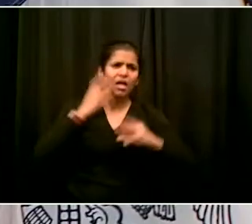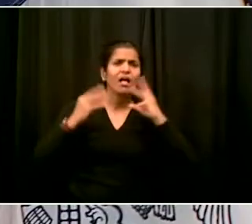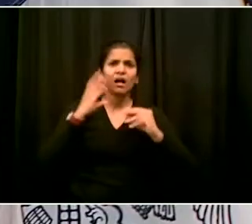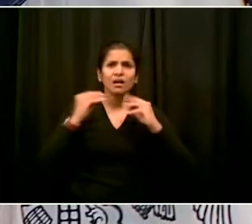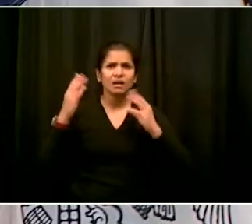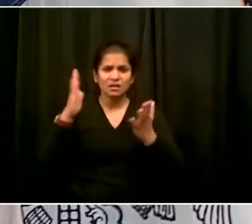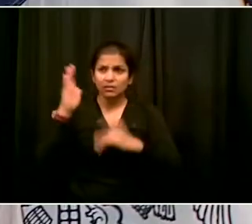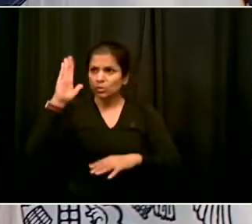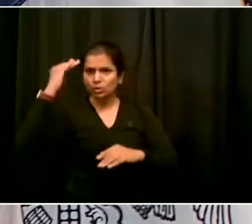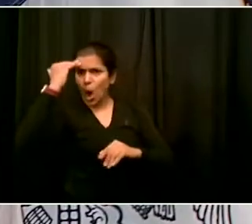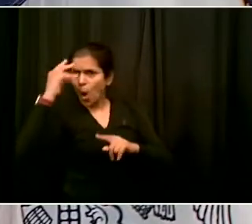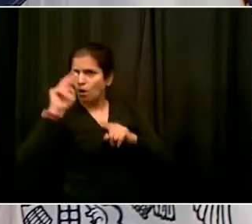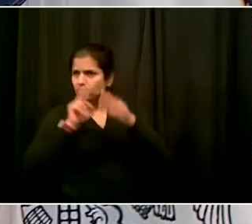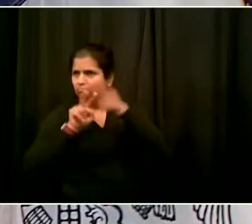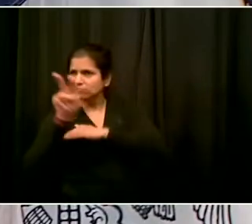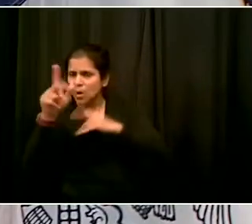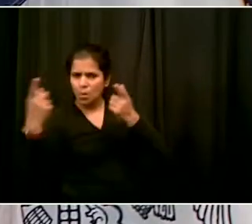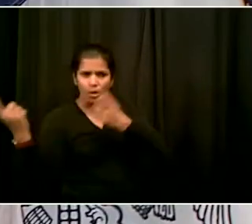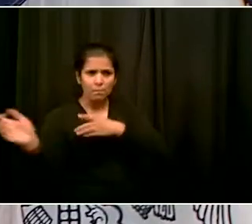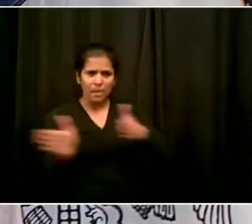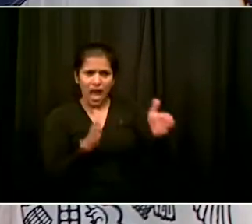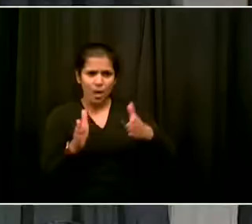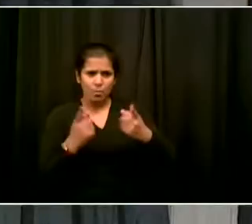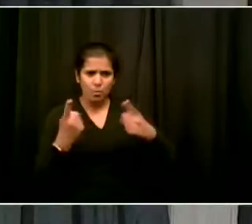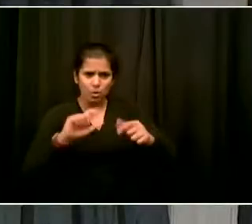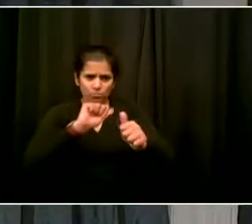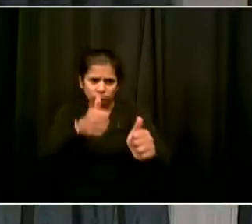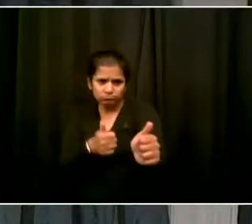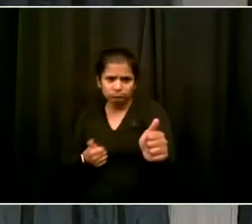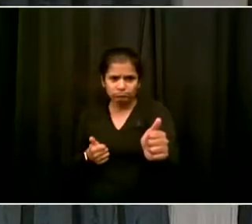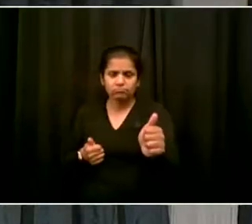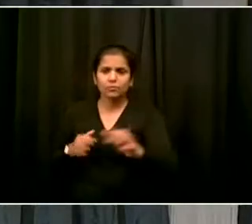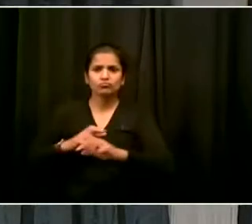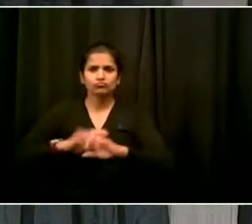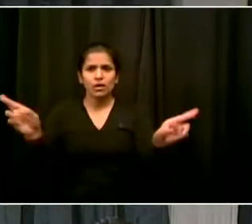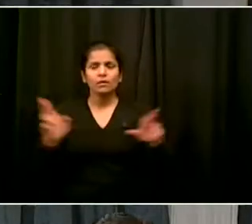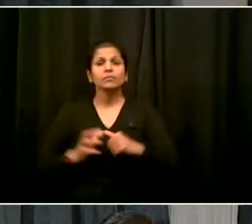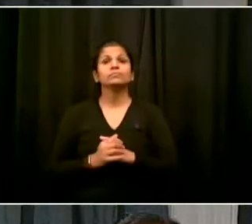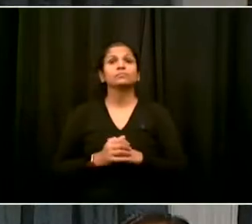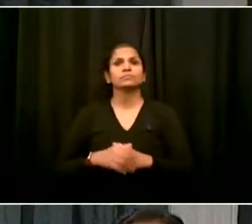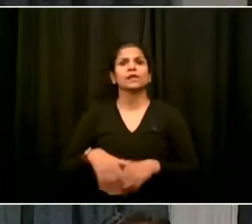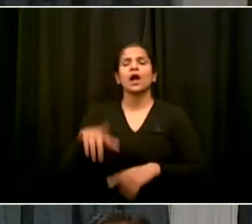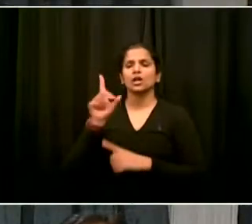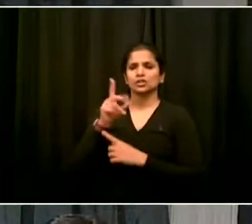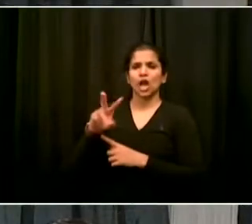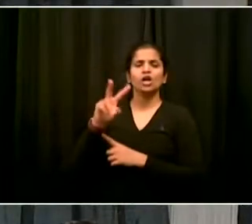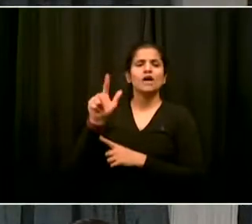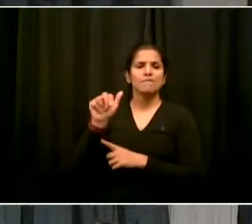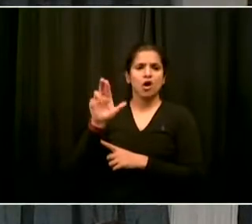VIVISION IN FIGHTING THE CRISIS HERE BUT A ASOL IN HELPING US TO